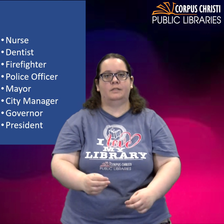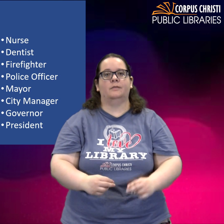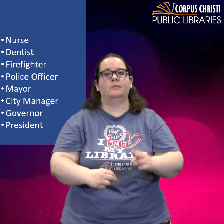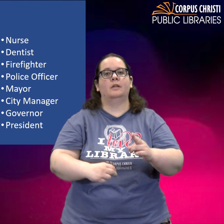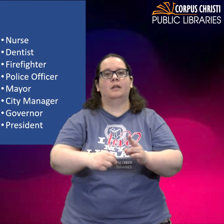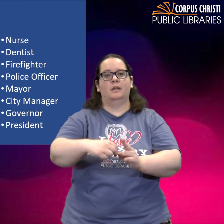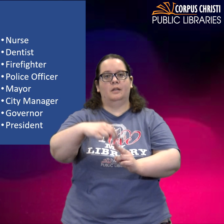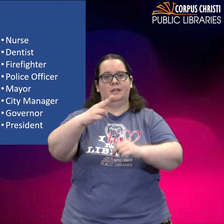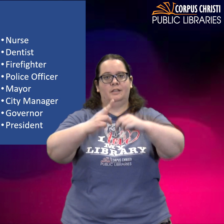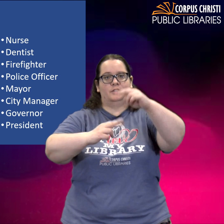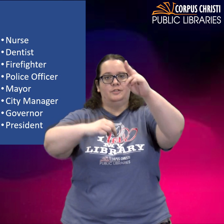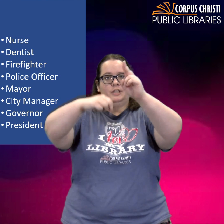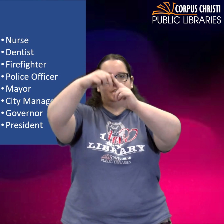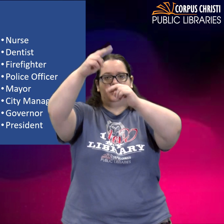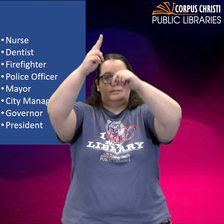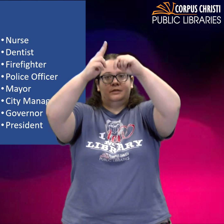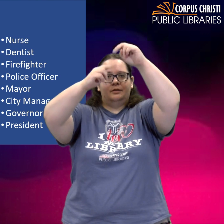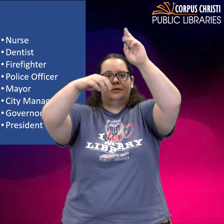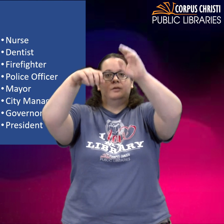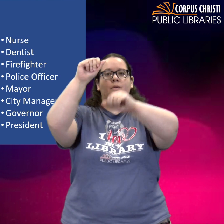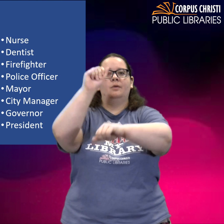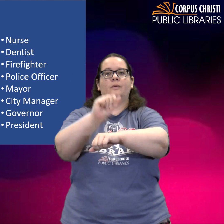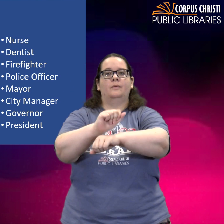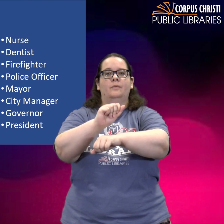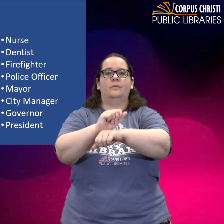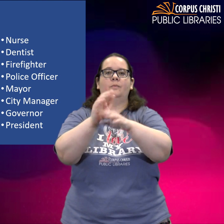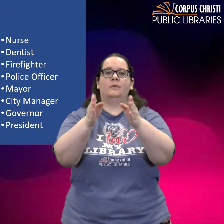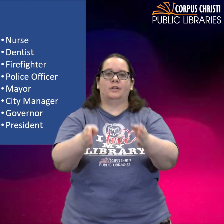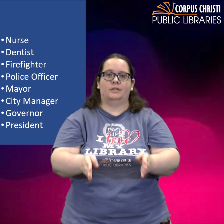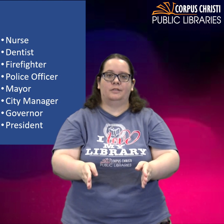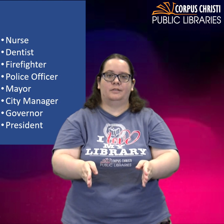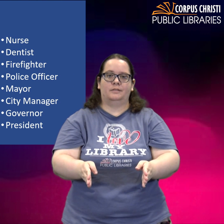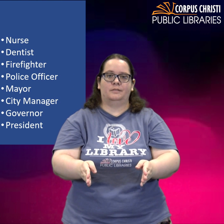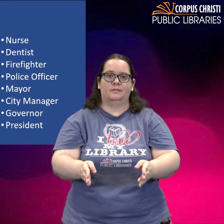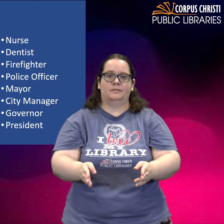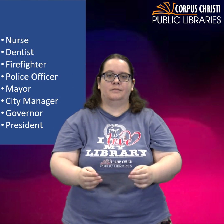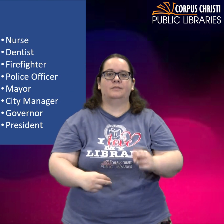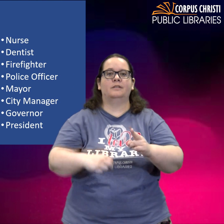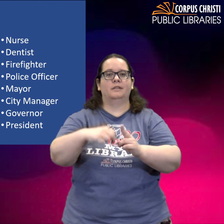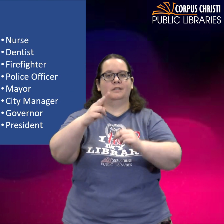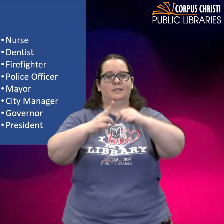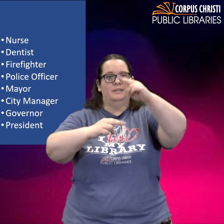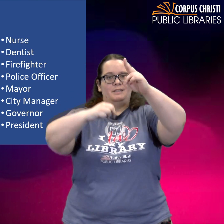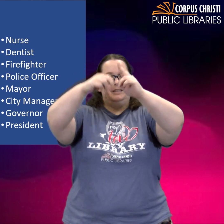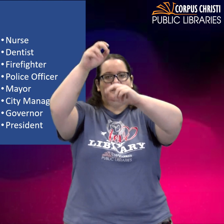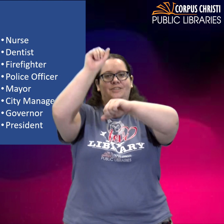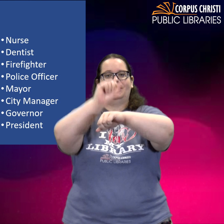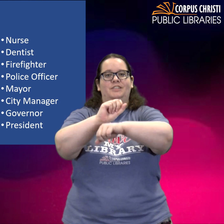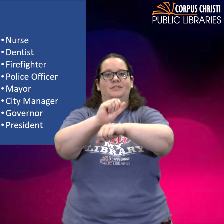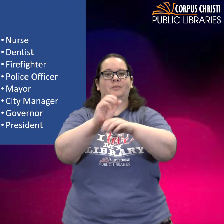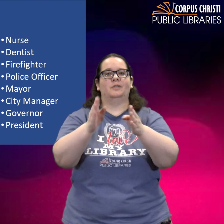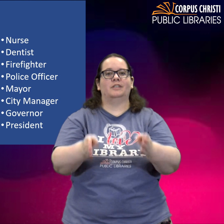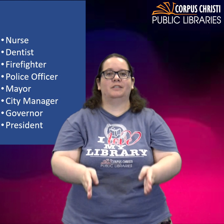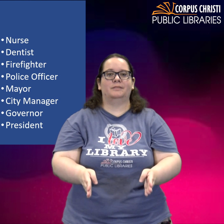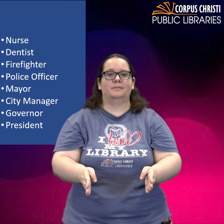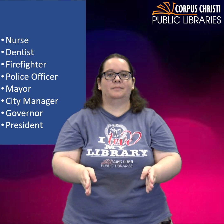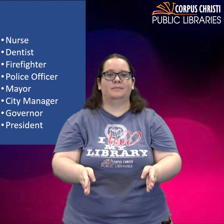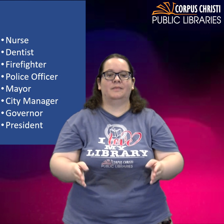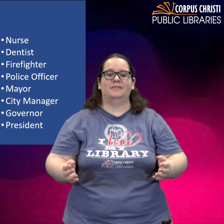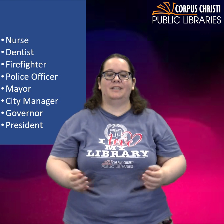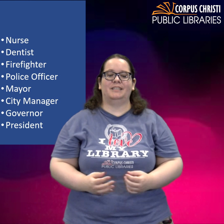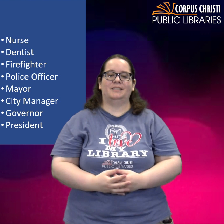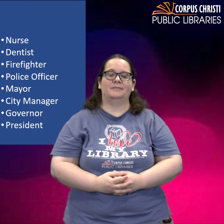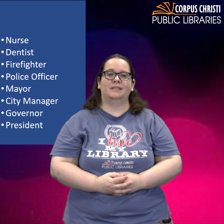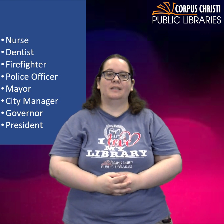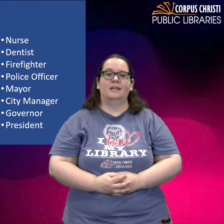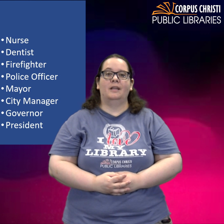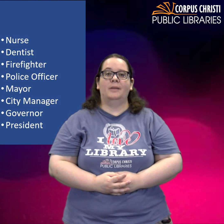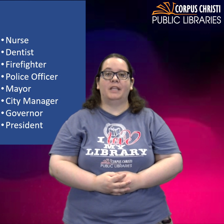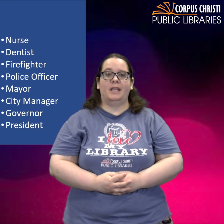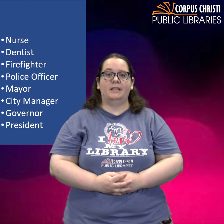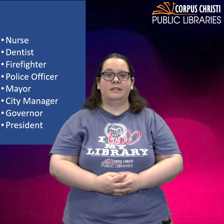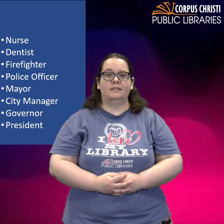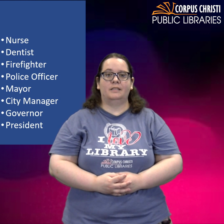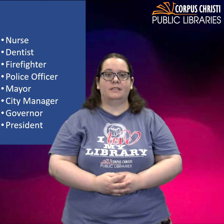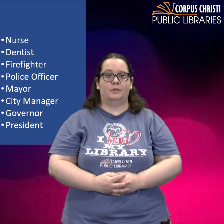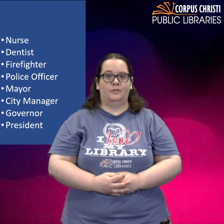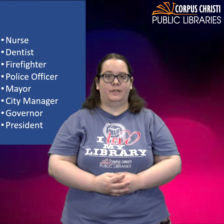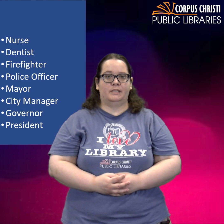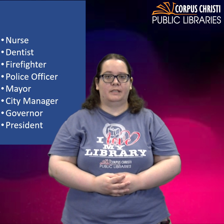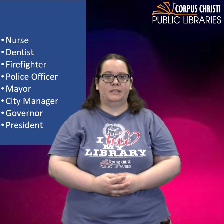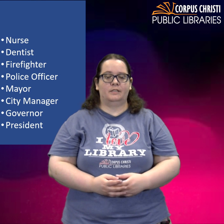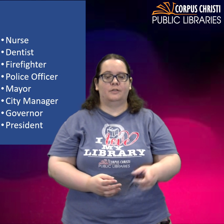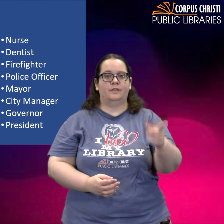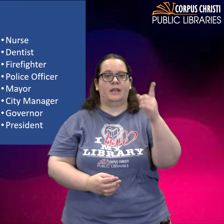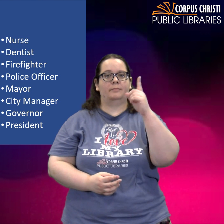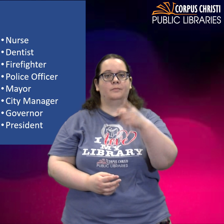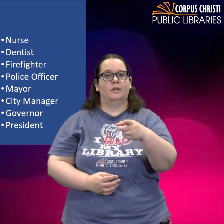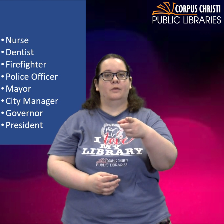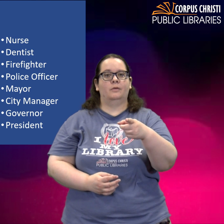So, construction worker. Very good. A mechanic is someone who fixes things, so for that we're